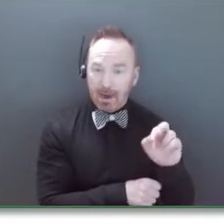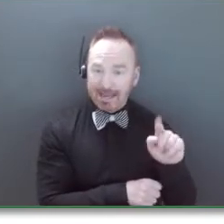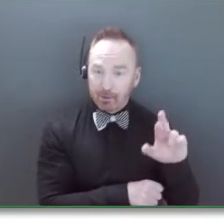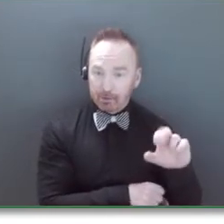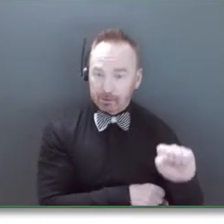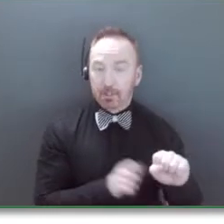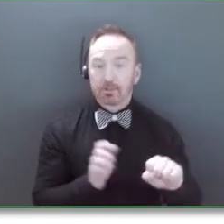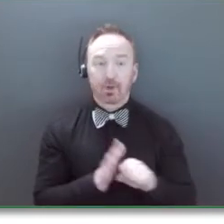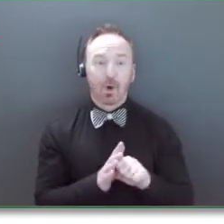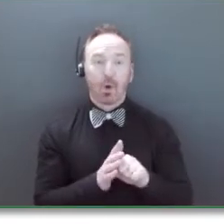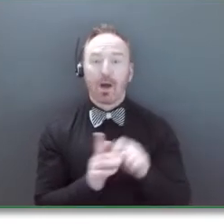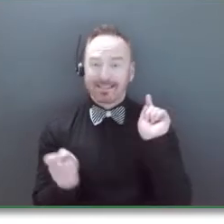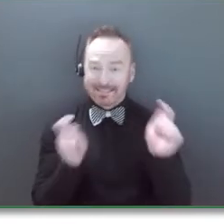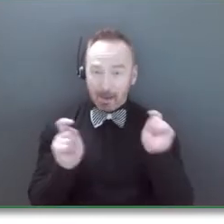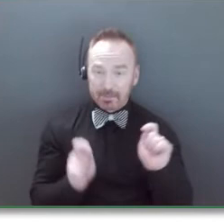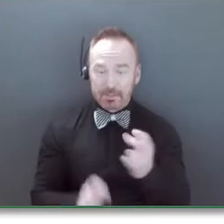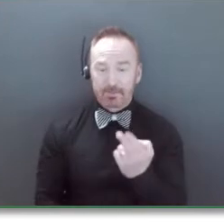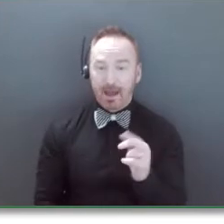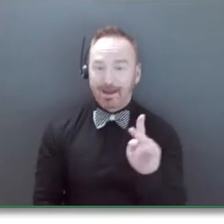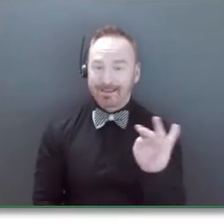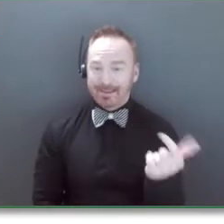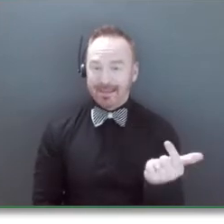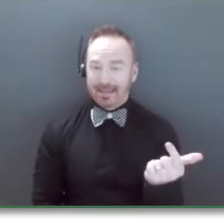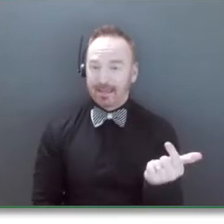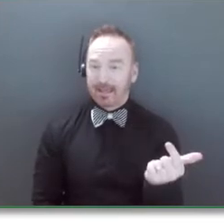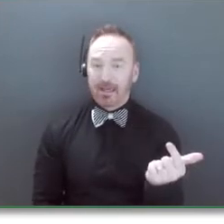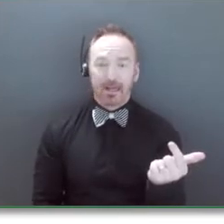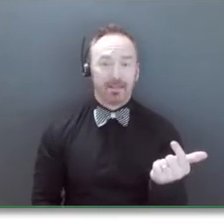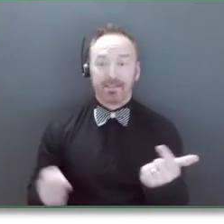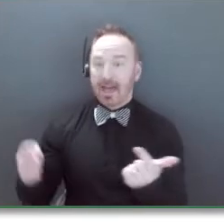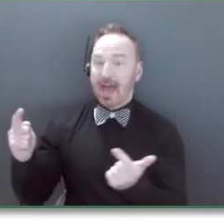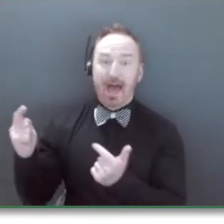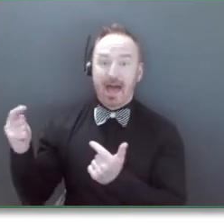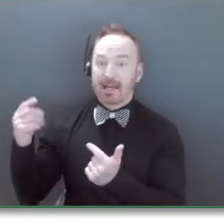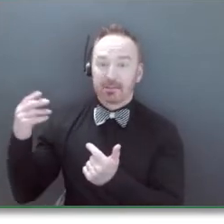is is is you know being taken part in. Next